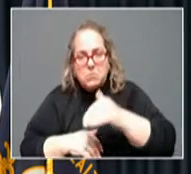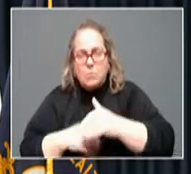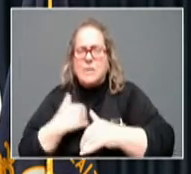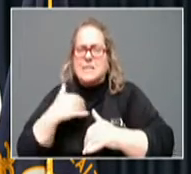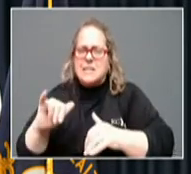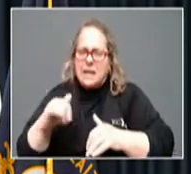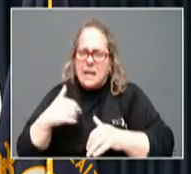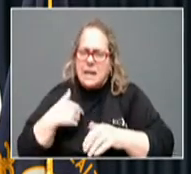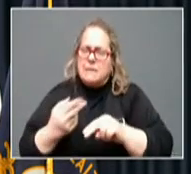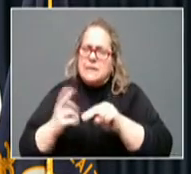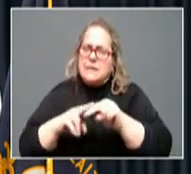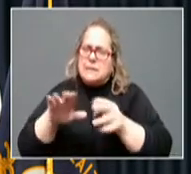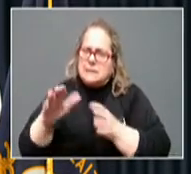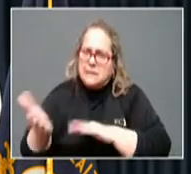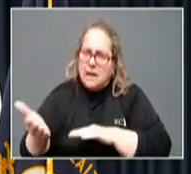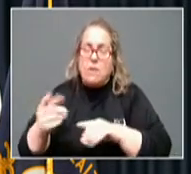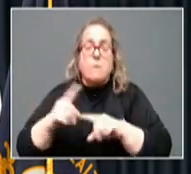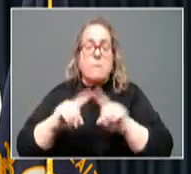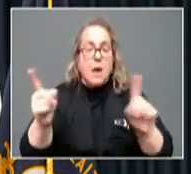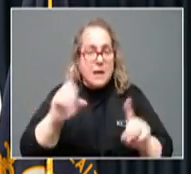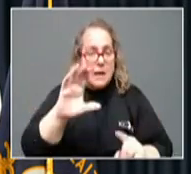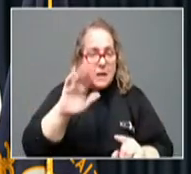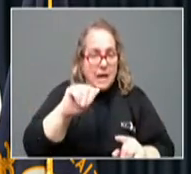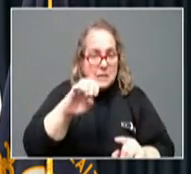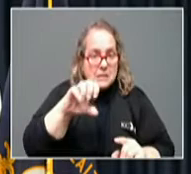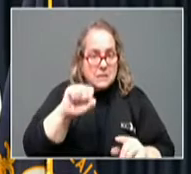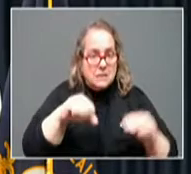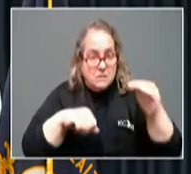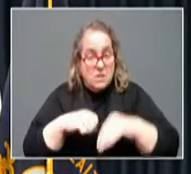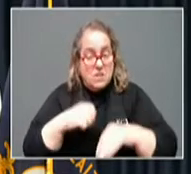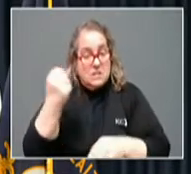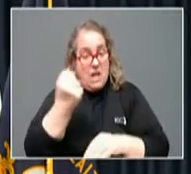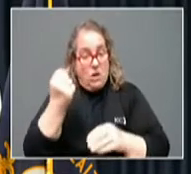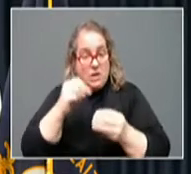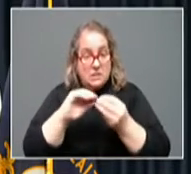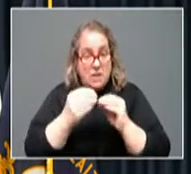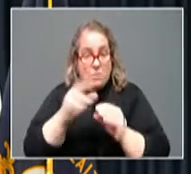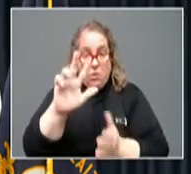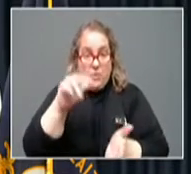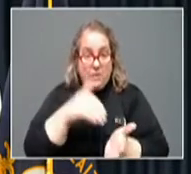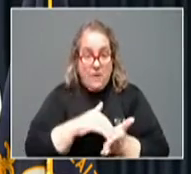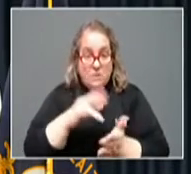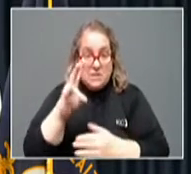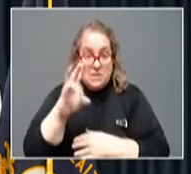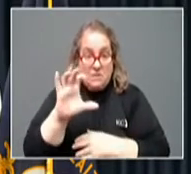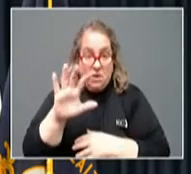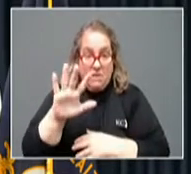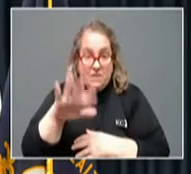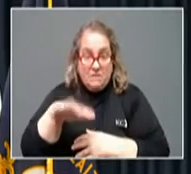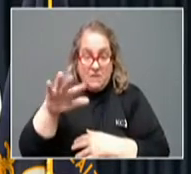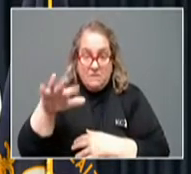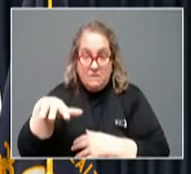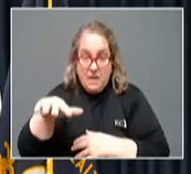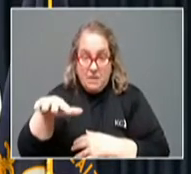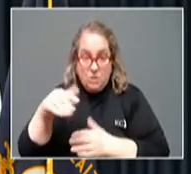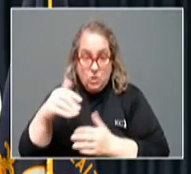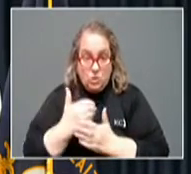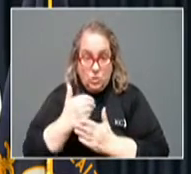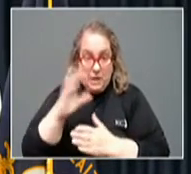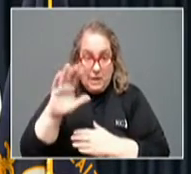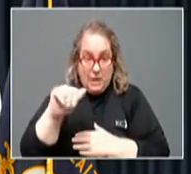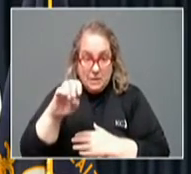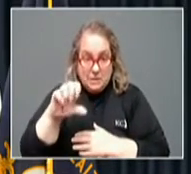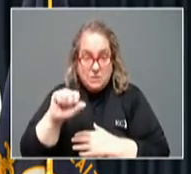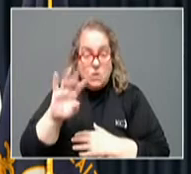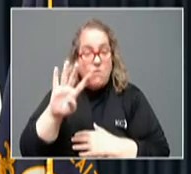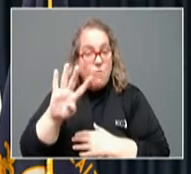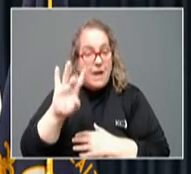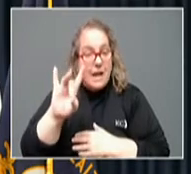continue to fall. So saturday's number 3755 new cases, 48 new deaths And some